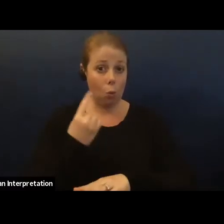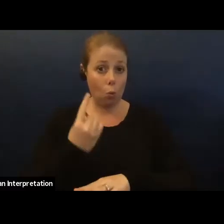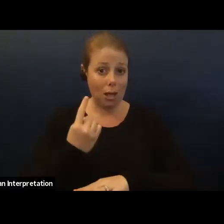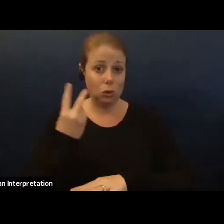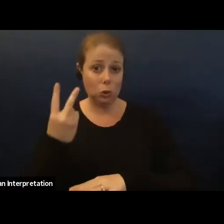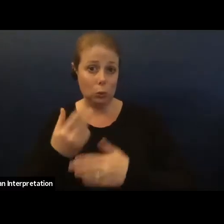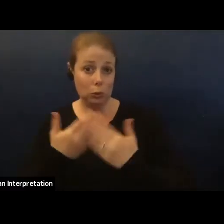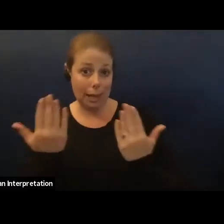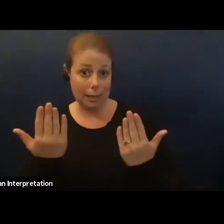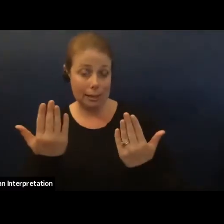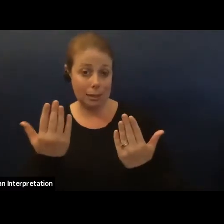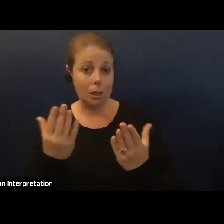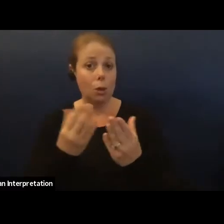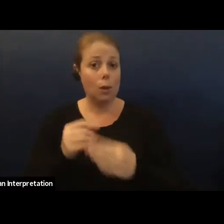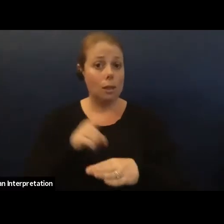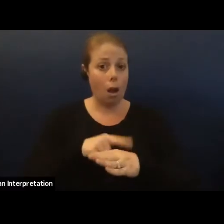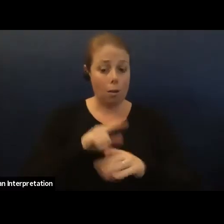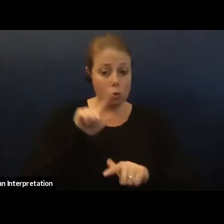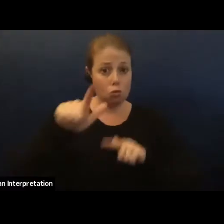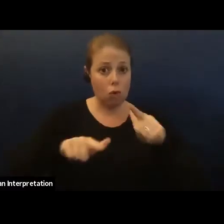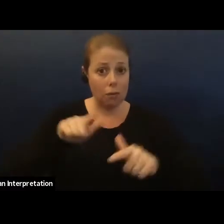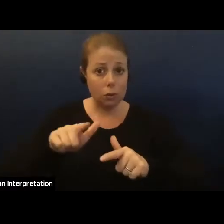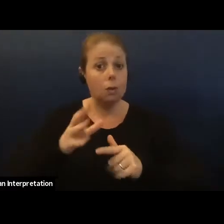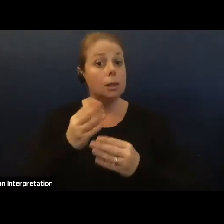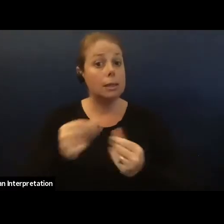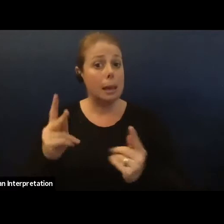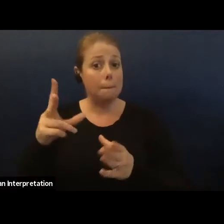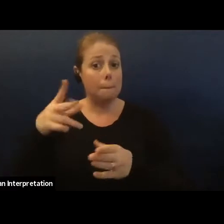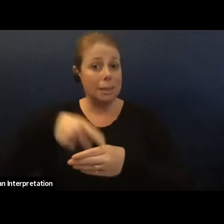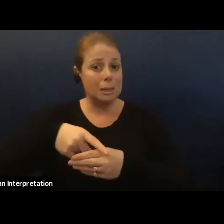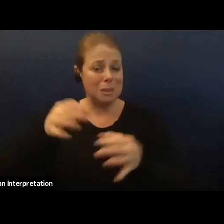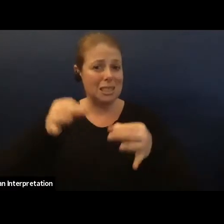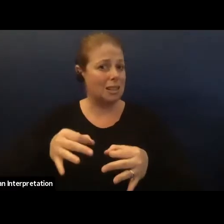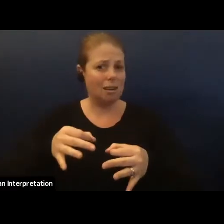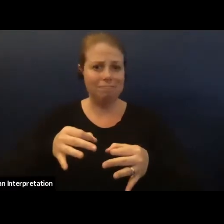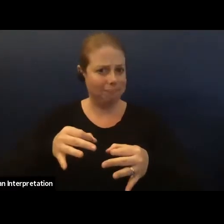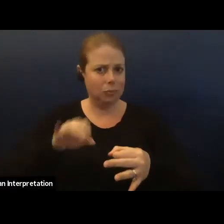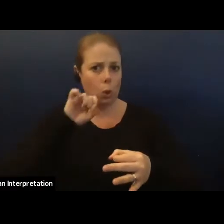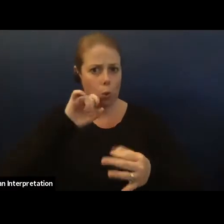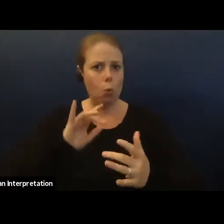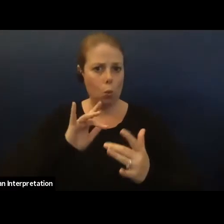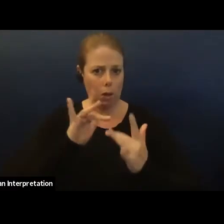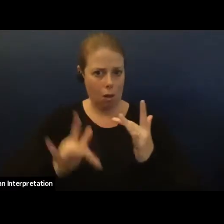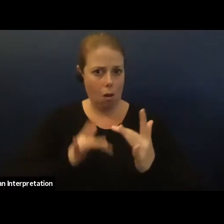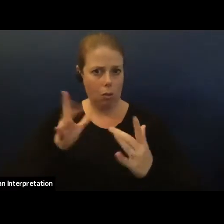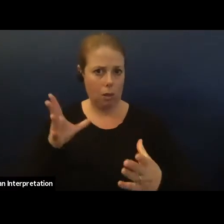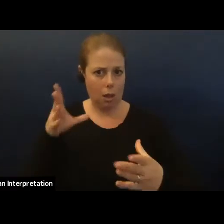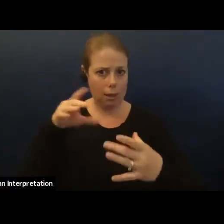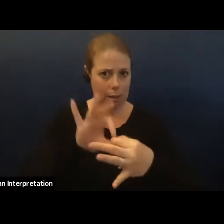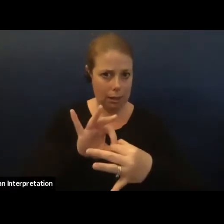to participate remotely. Currently our meetings are held entirely online due to the volatility of